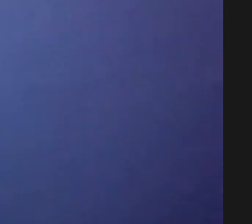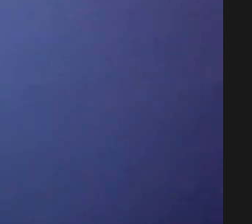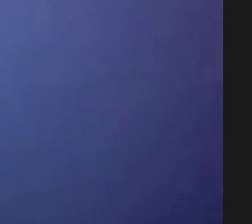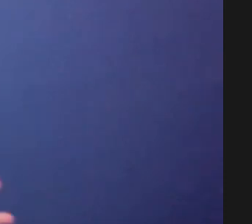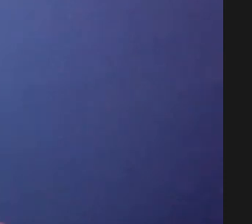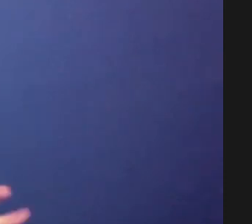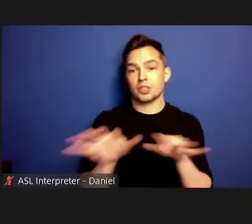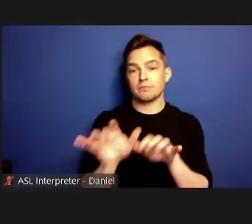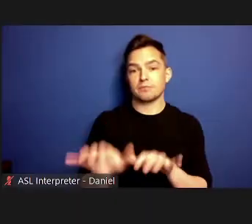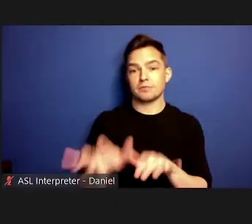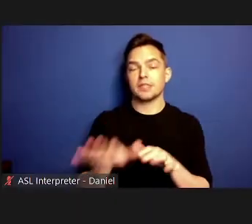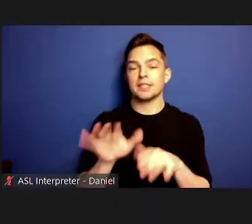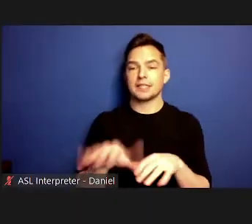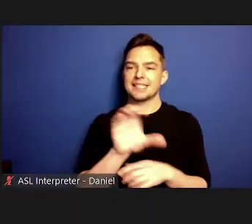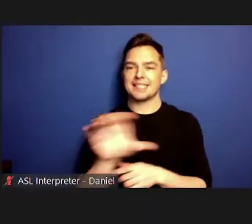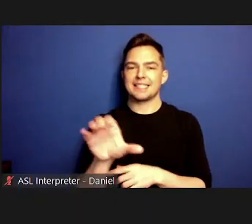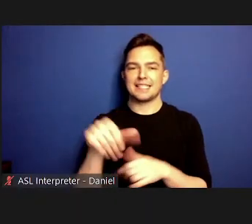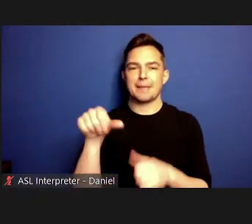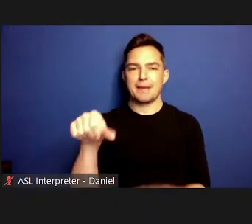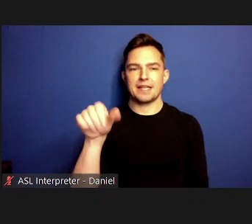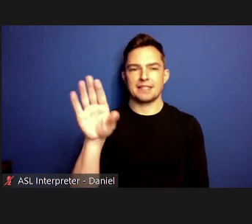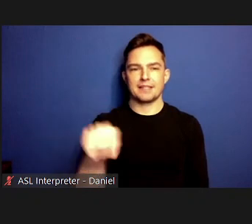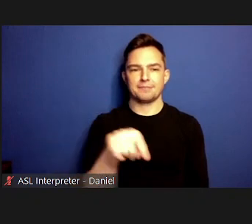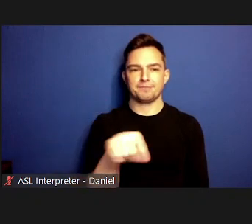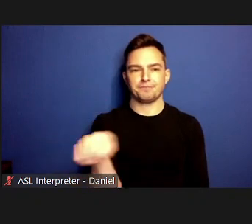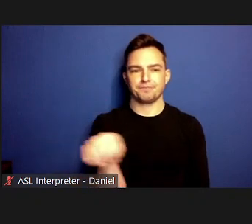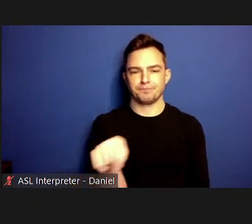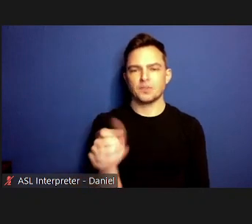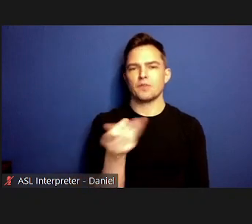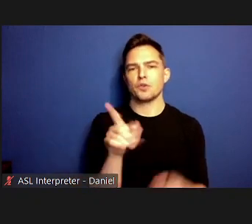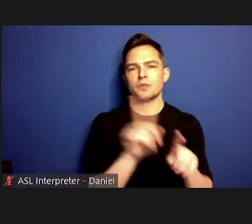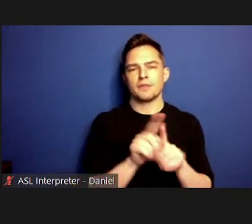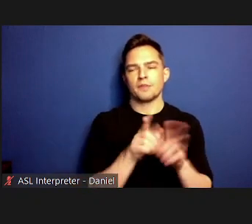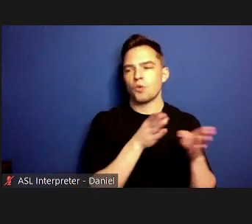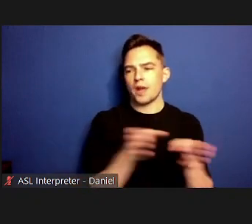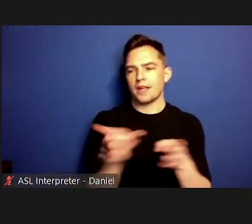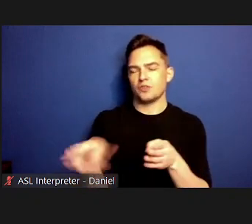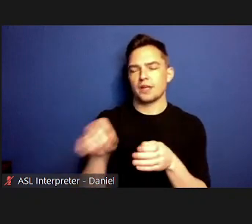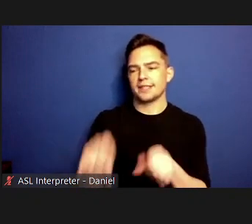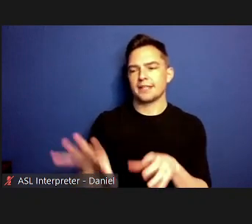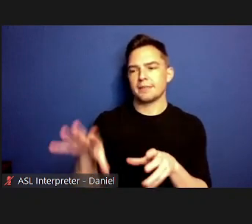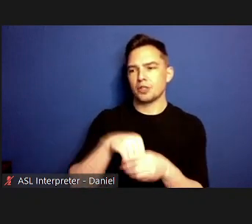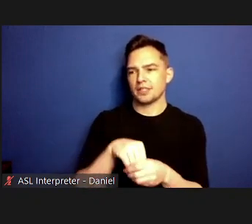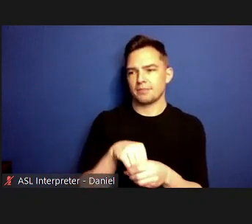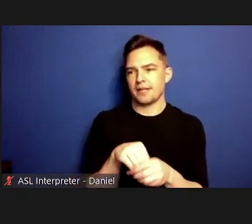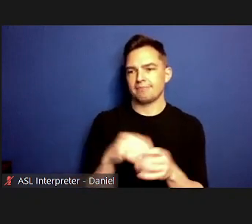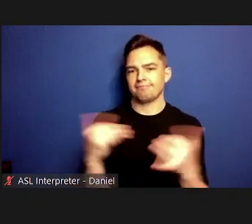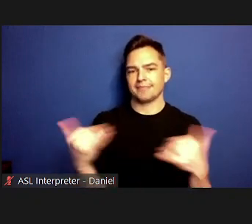please click the CC button. There are a few ways for you to participate in tonight's panel